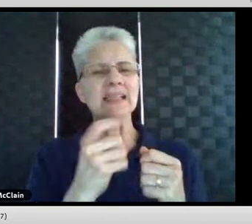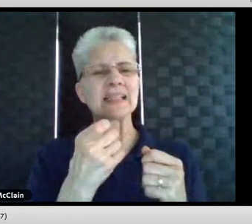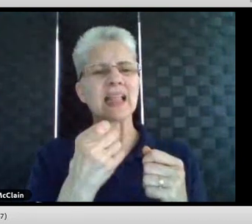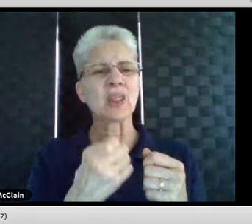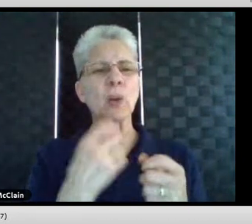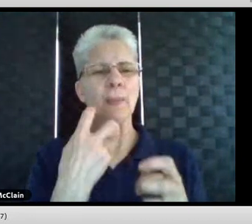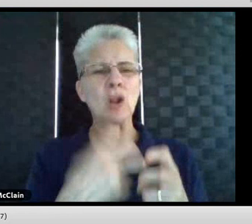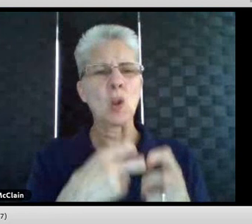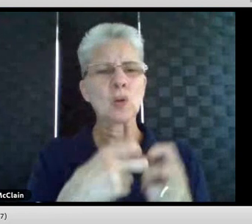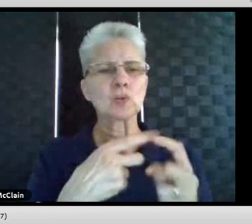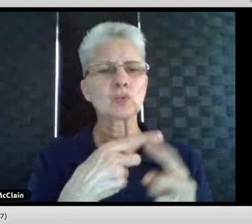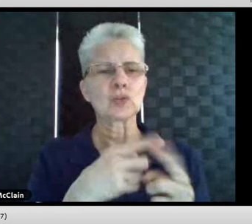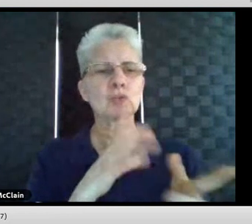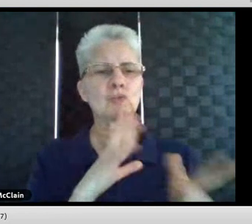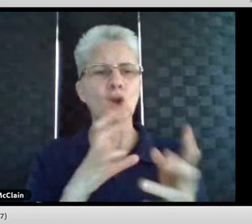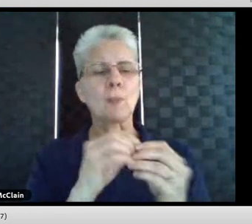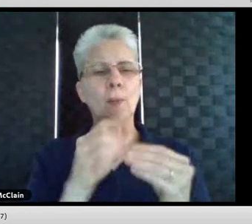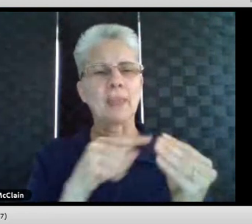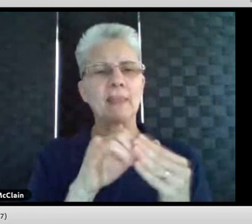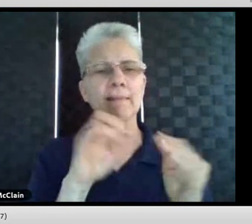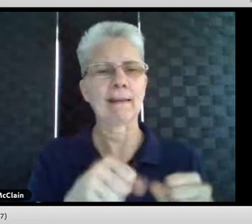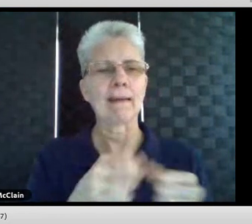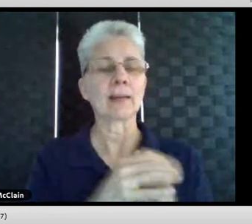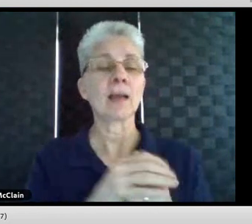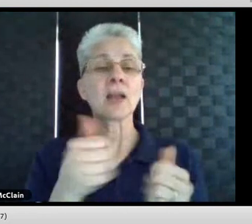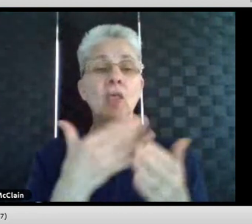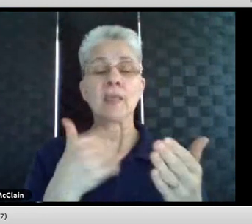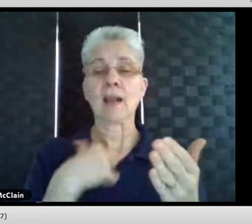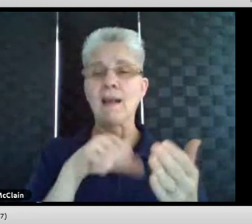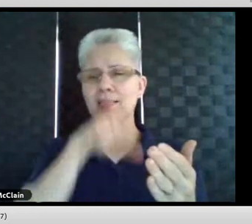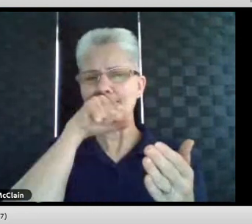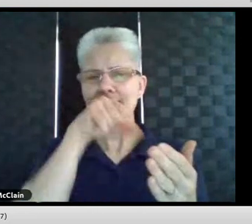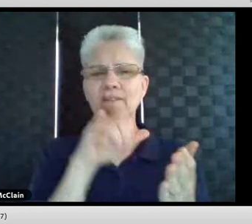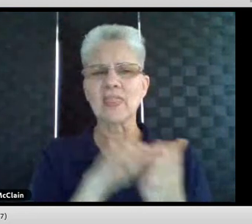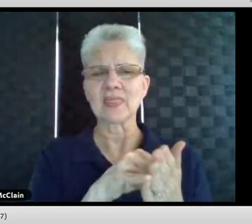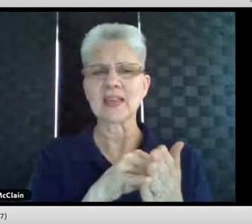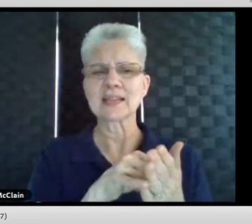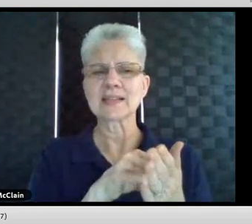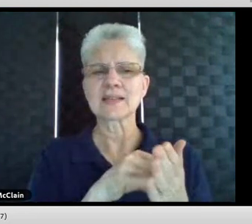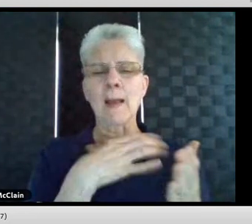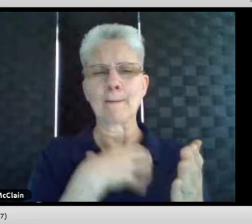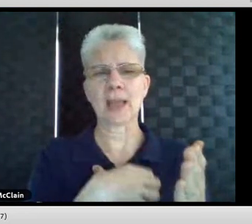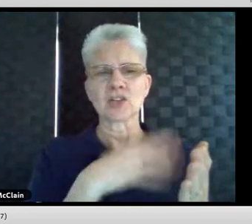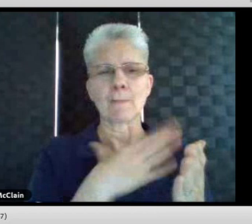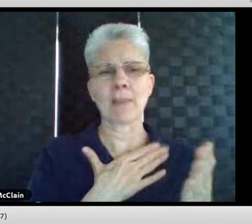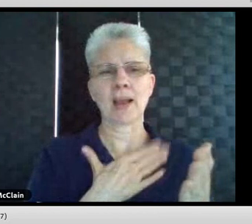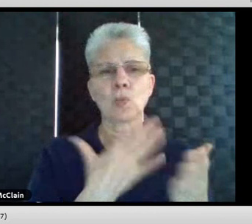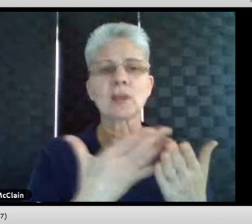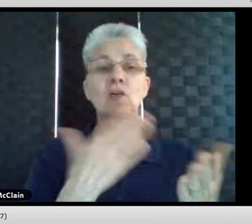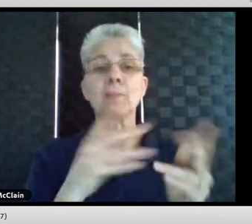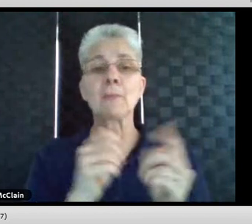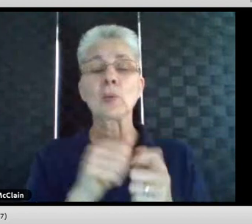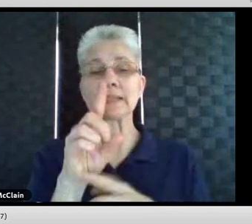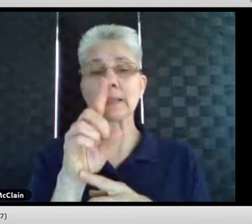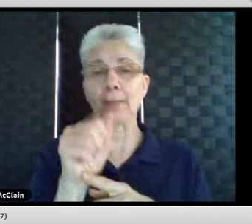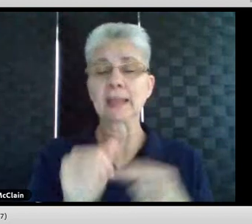and we could talk a little bit more about that. Another thing that I love, and this is a side passion of mine, is serving people with disabilities.